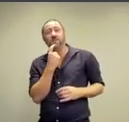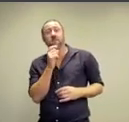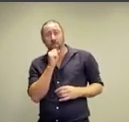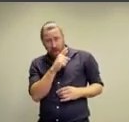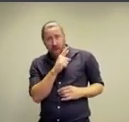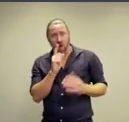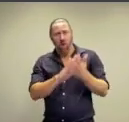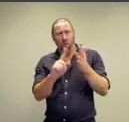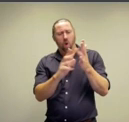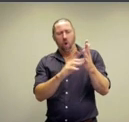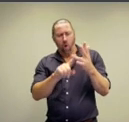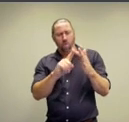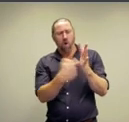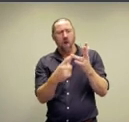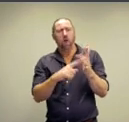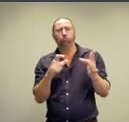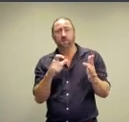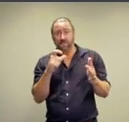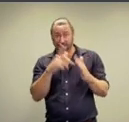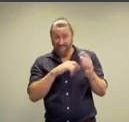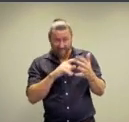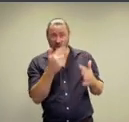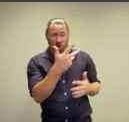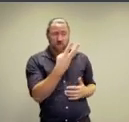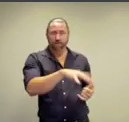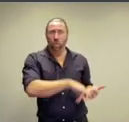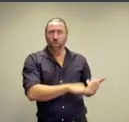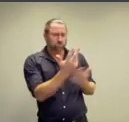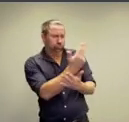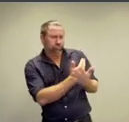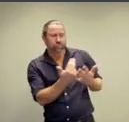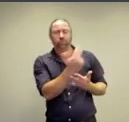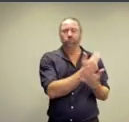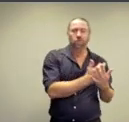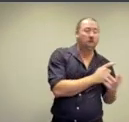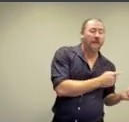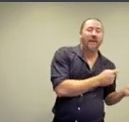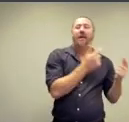had been drawing homoerotic visions of man uniforms since the 40s.